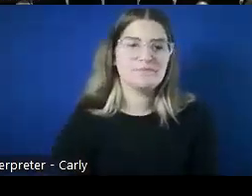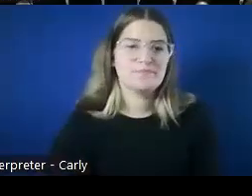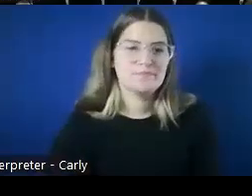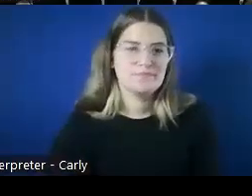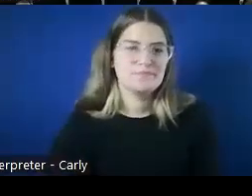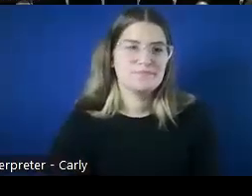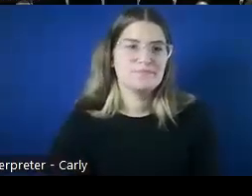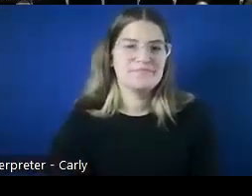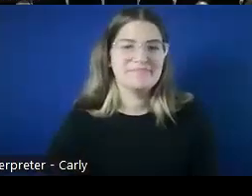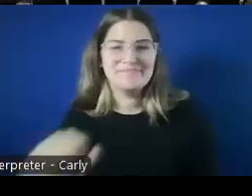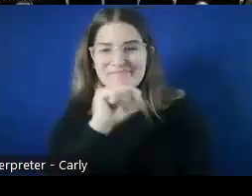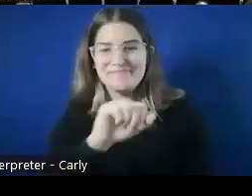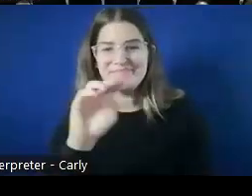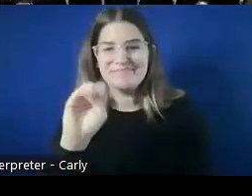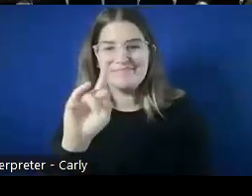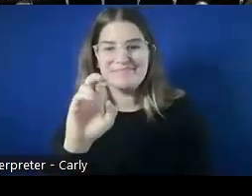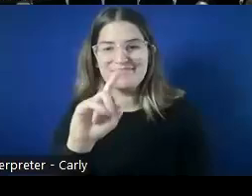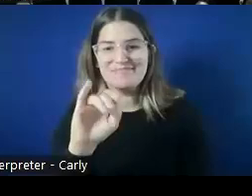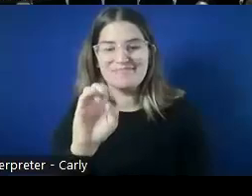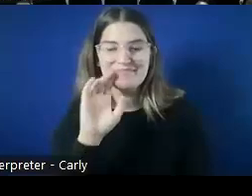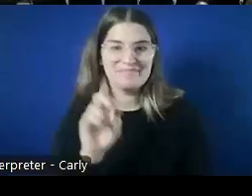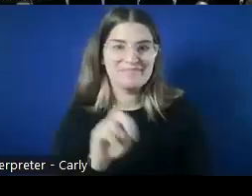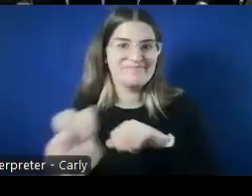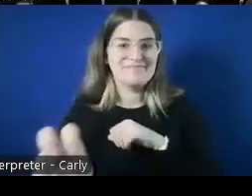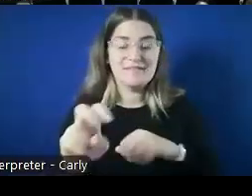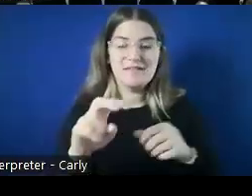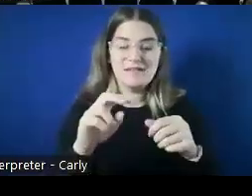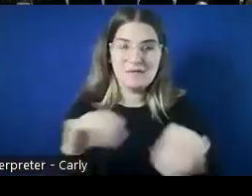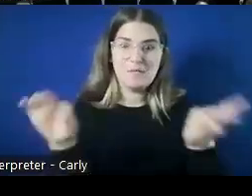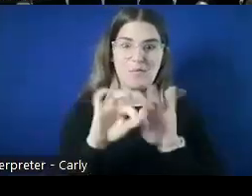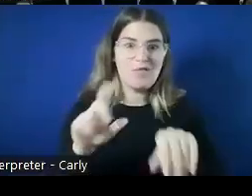right in on the the meaningful long-term plan a key part of that answer is also we have dedicated